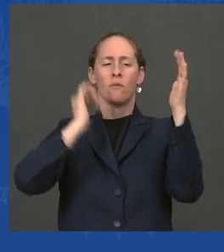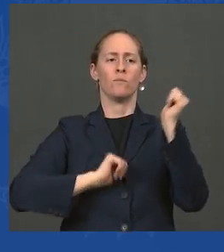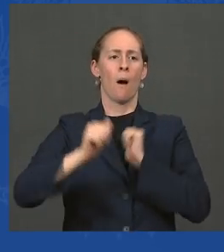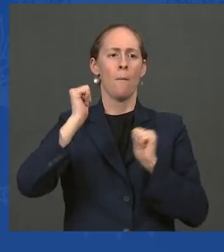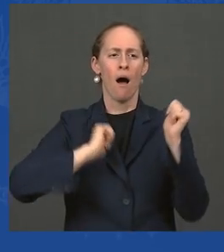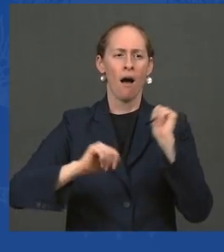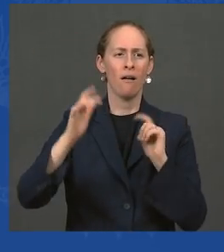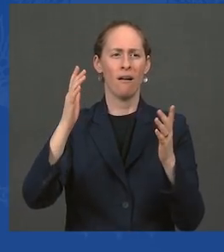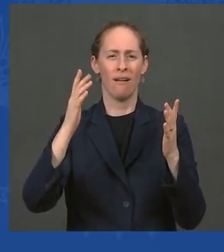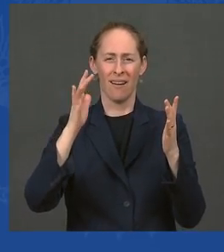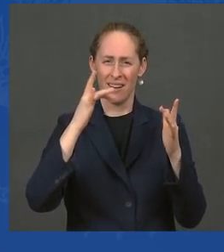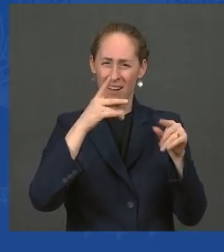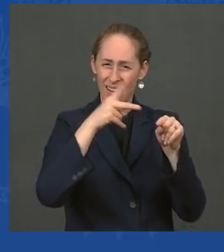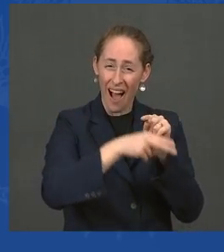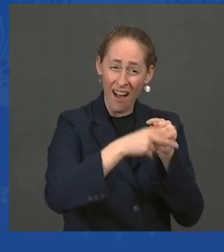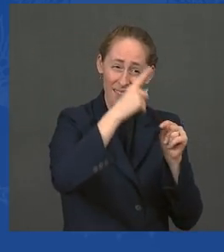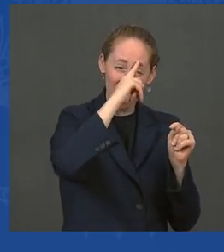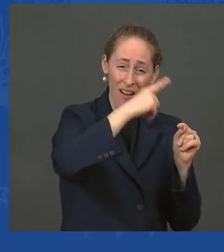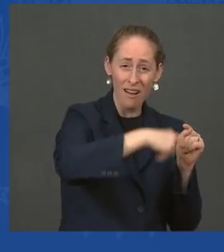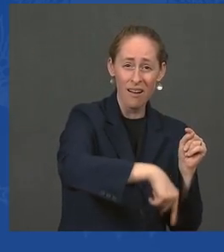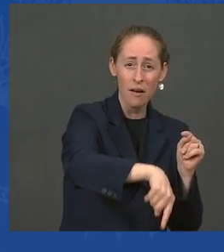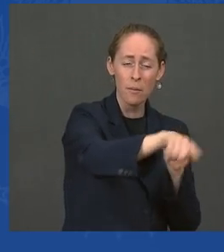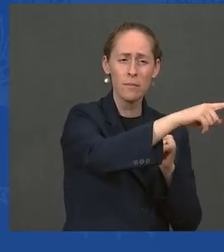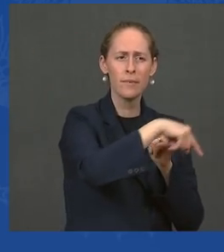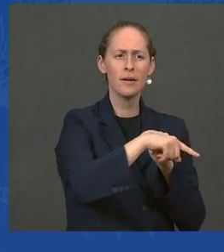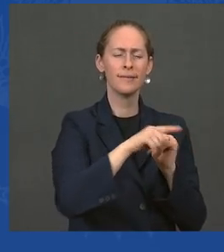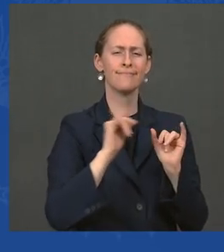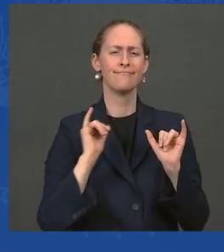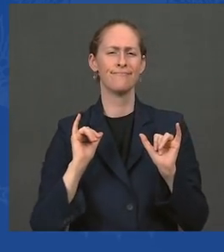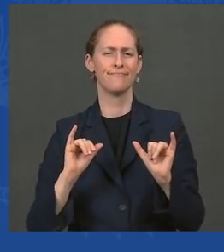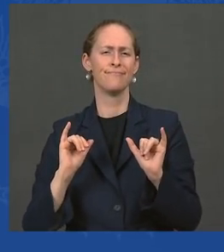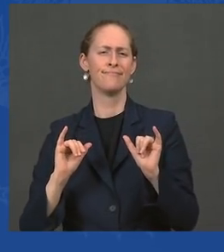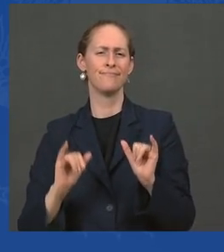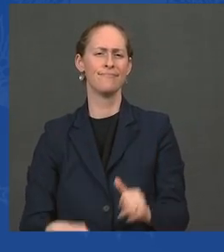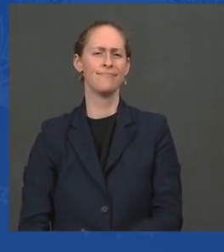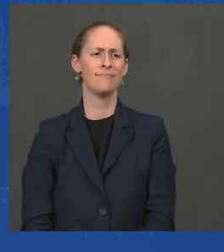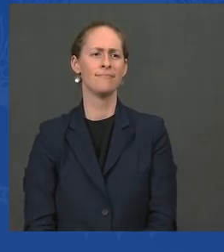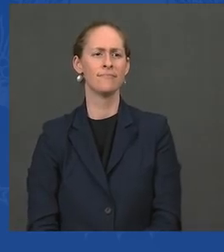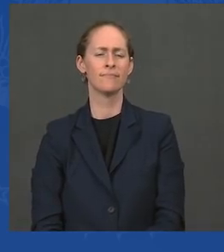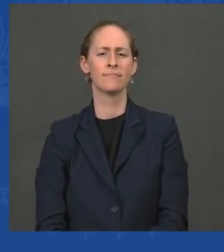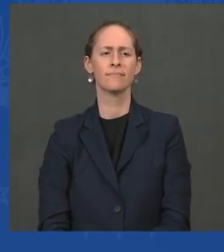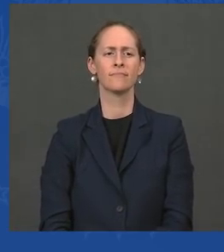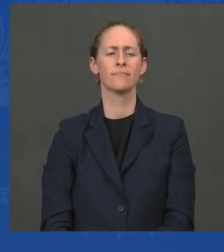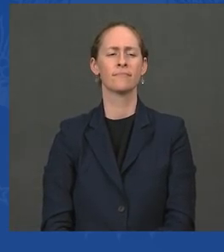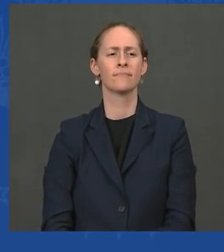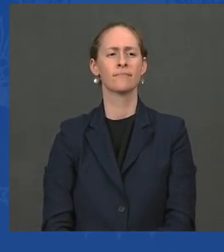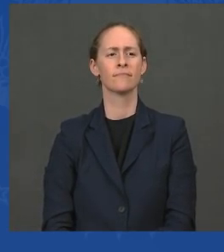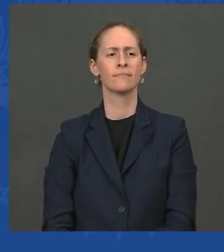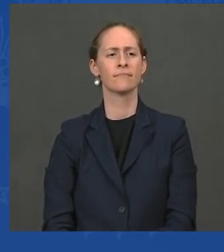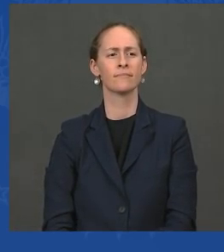By what we did, increasing -- making a refundable tax cut -- you know, the way it works now: